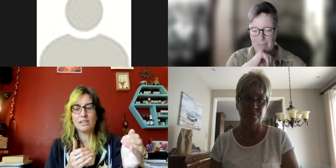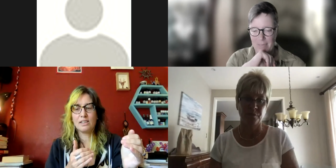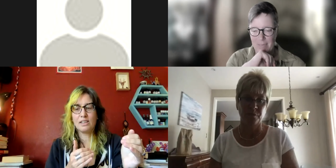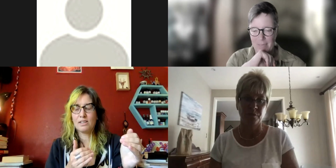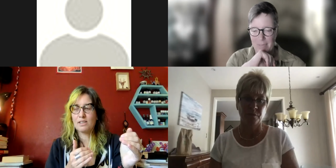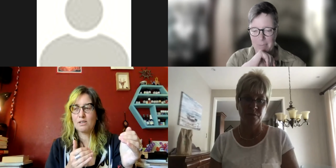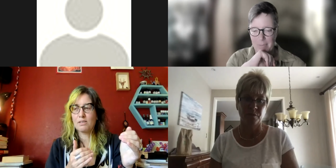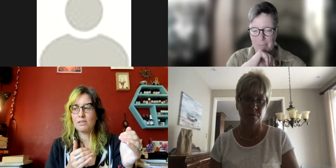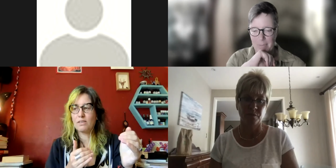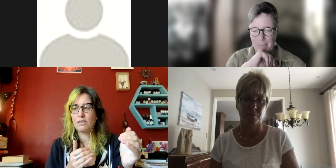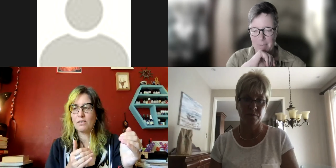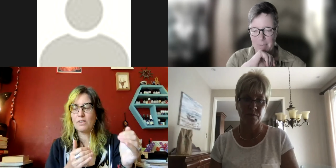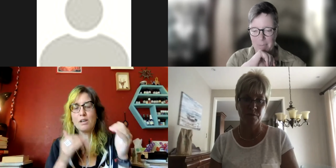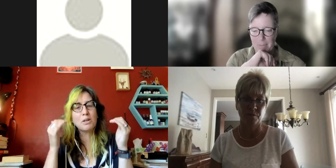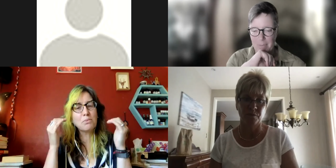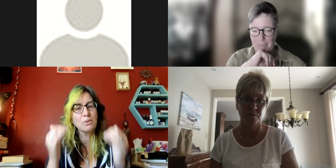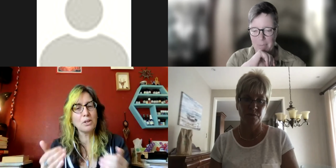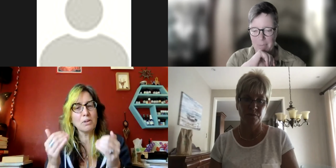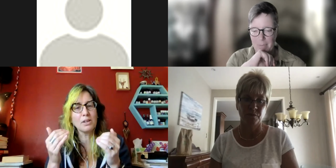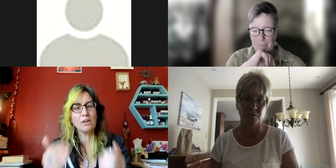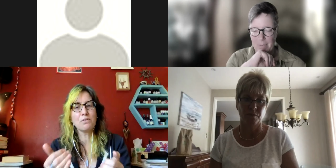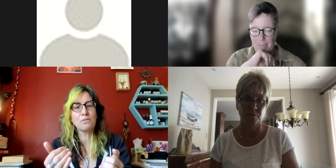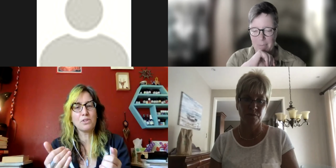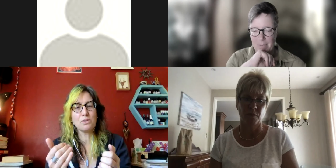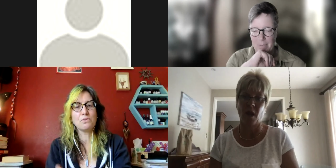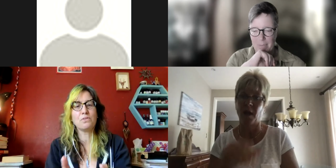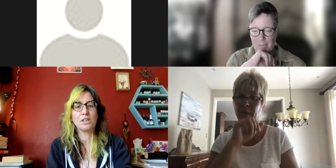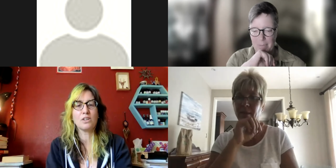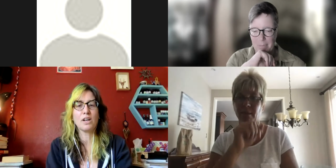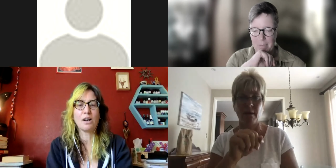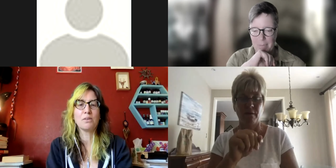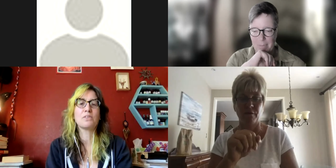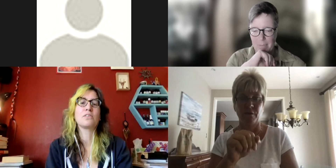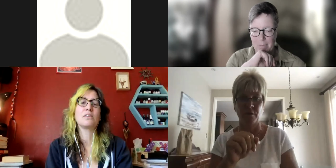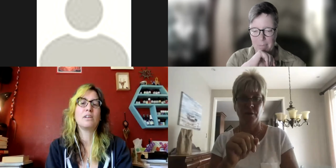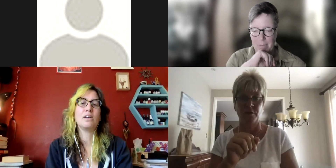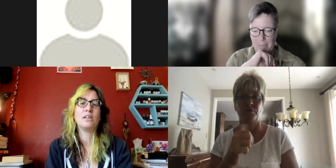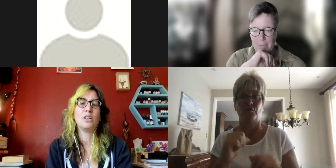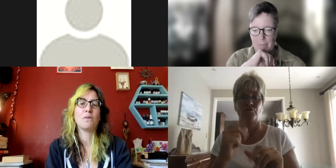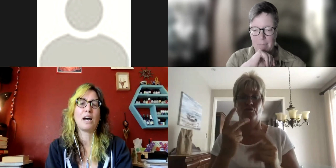is something I really would love to figure out.